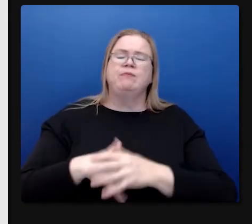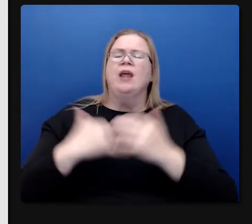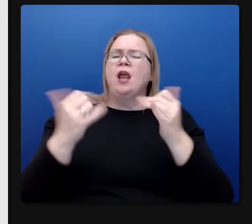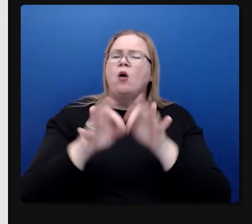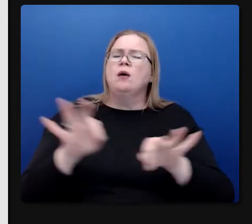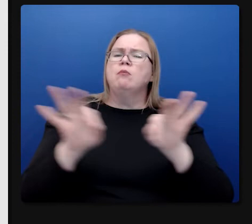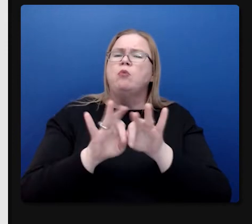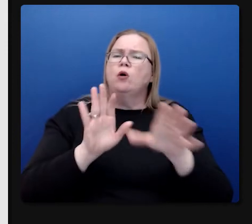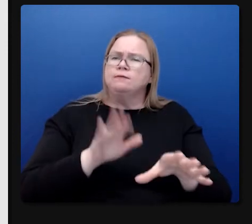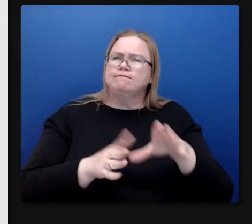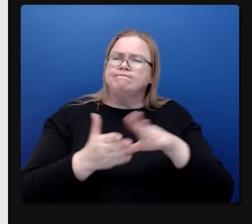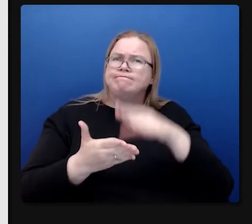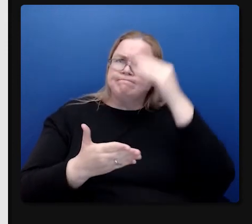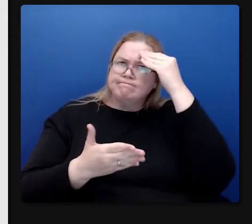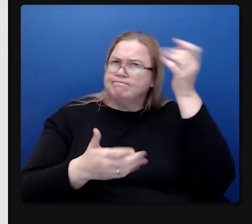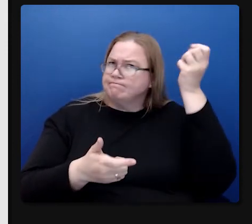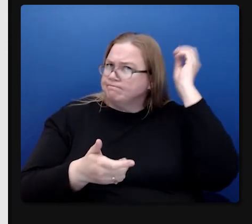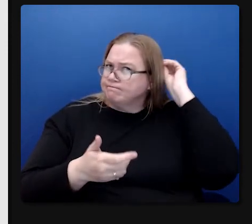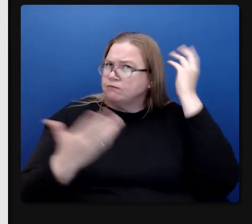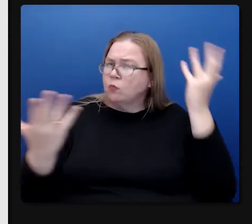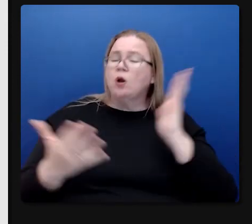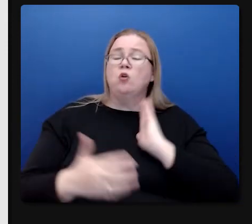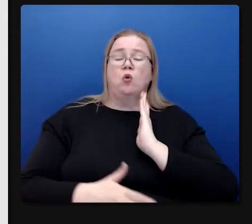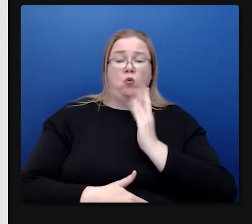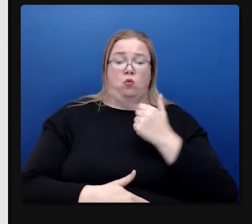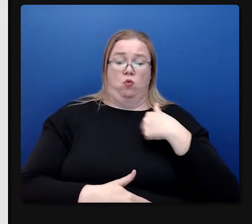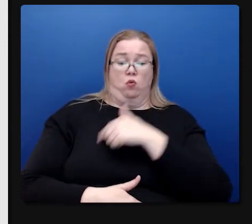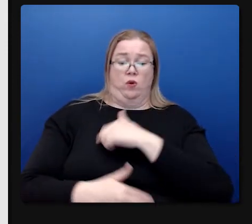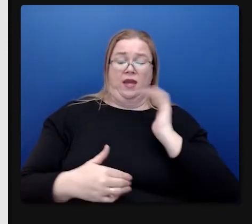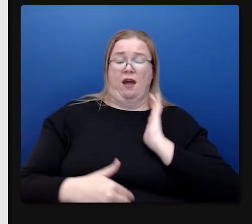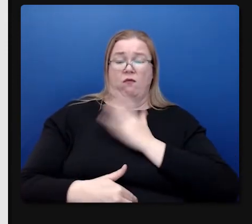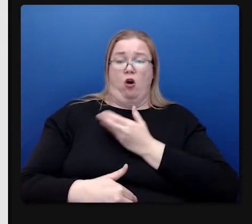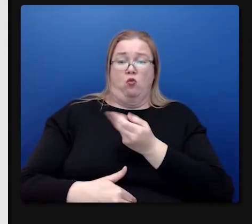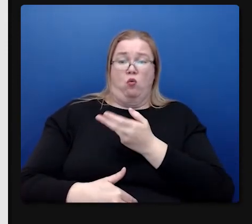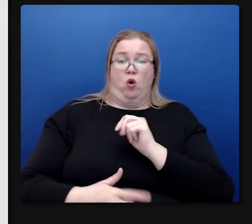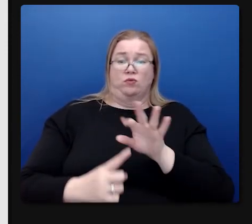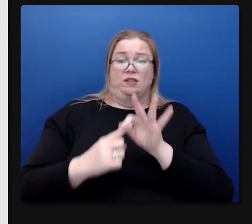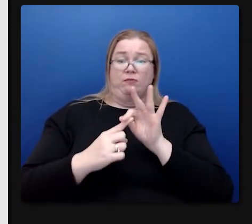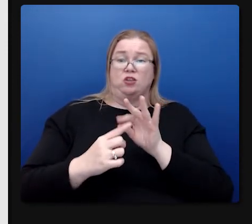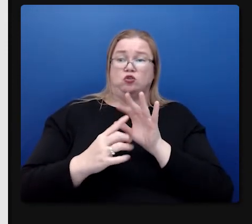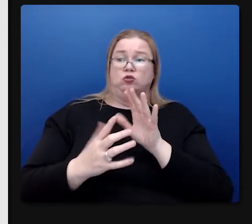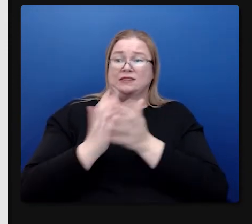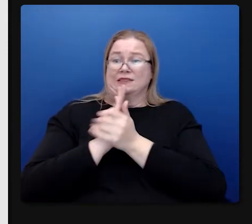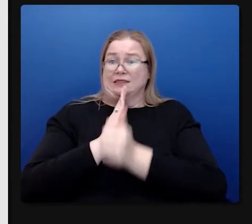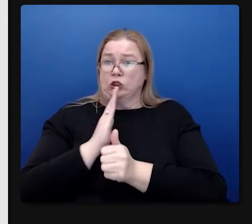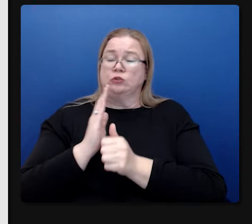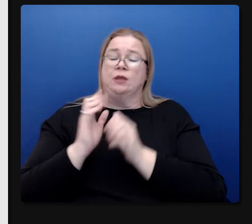The key takeaway from the slide is that we all have our own unique abilities and skills to help participate.